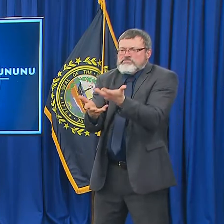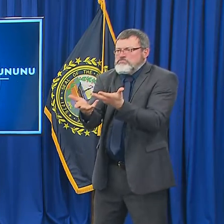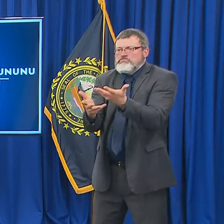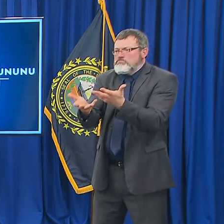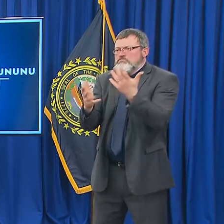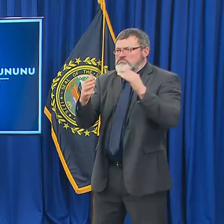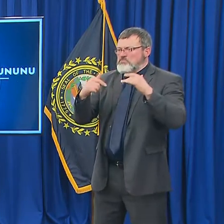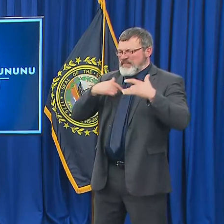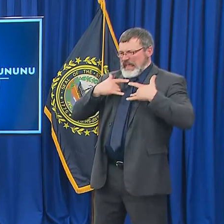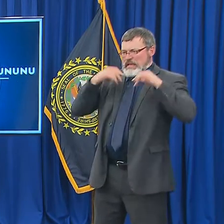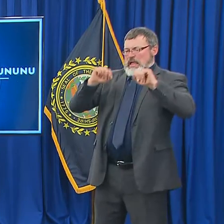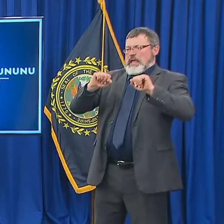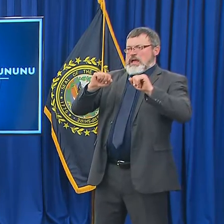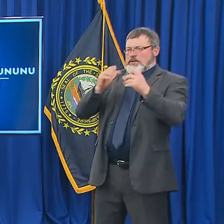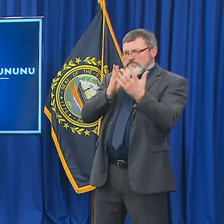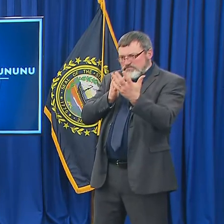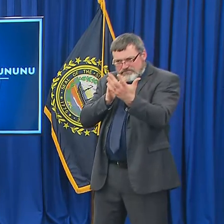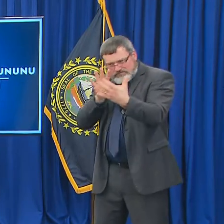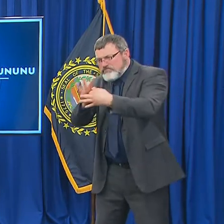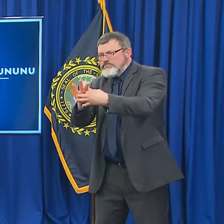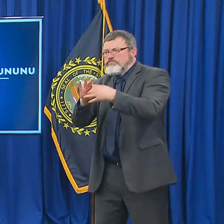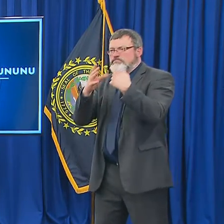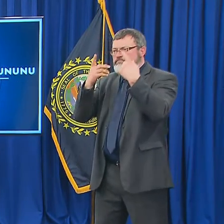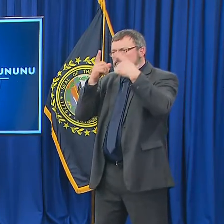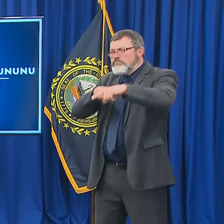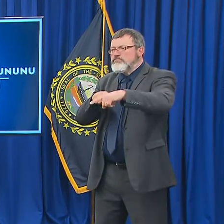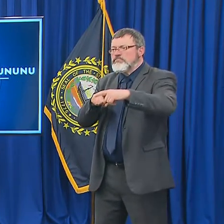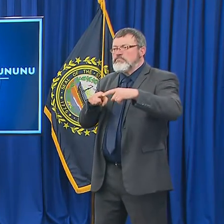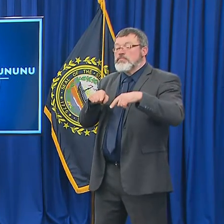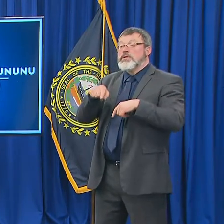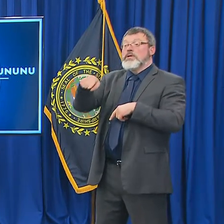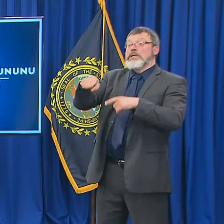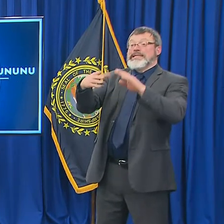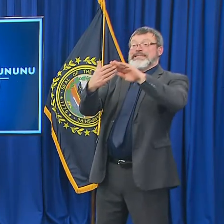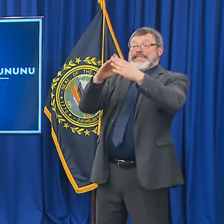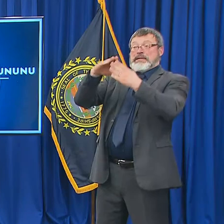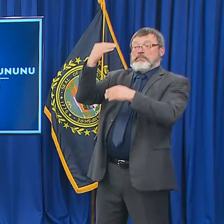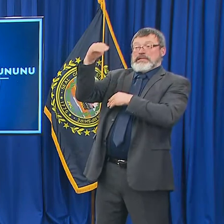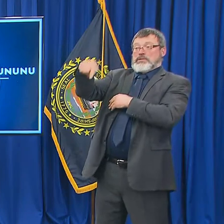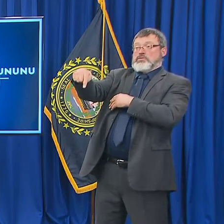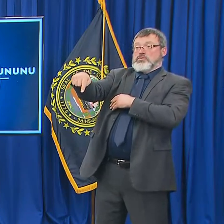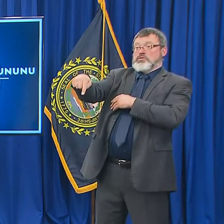and again try to convince these folks to take the services and the housing that is being offered.